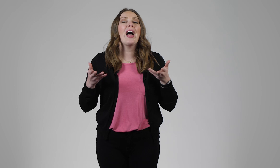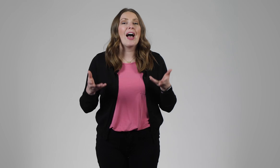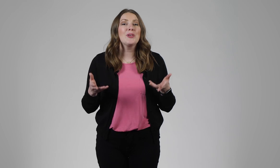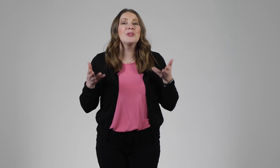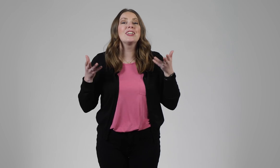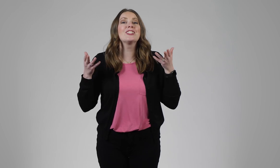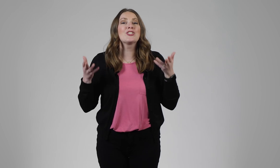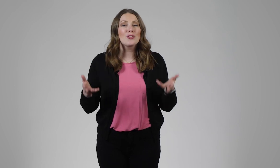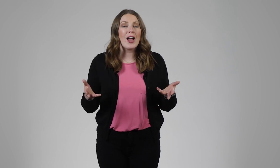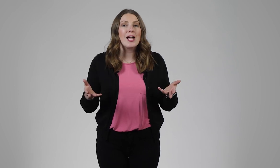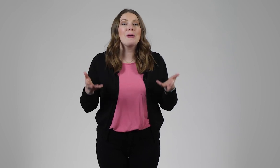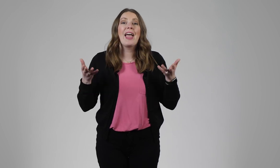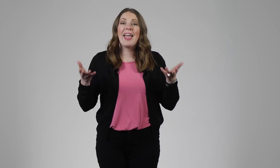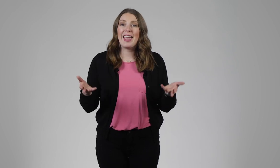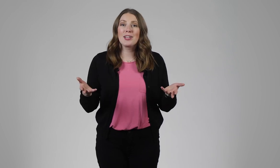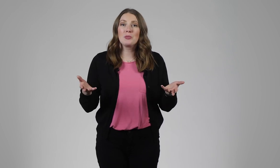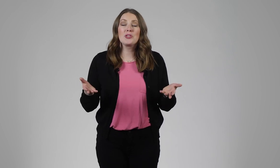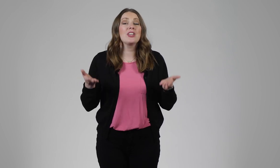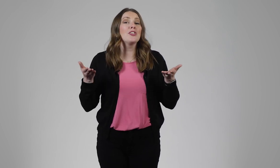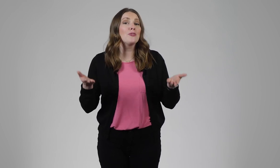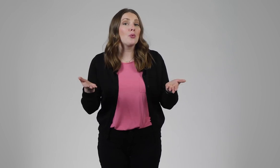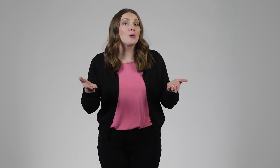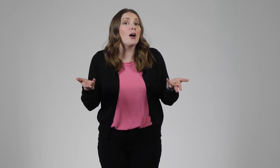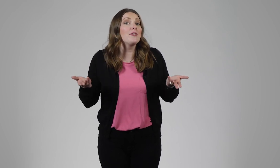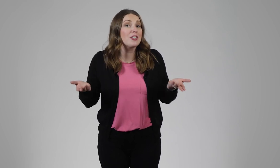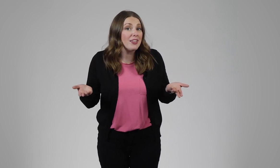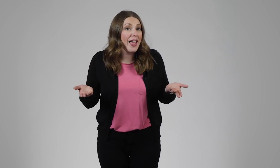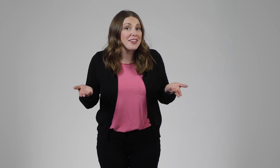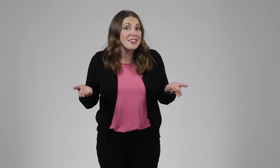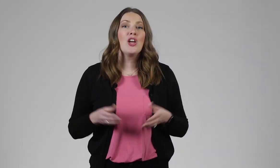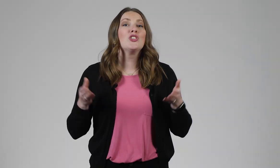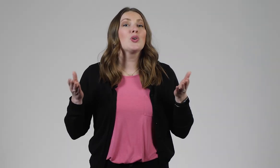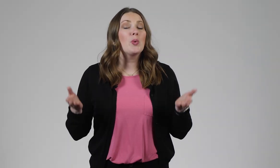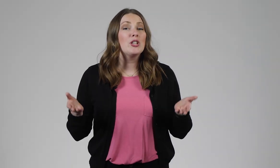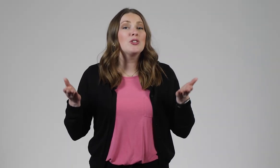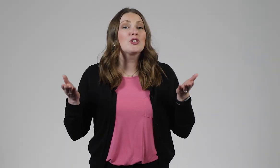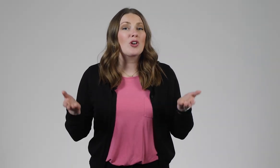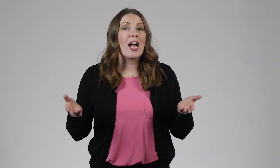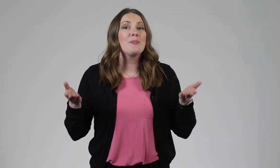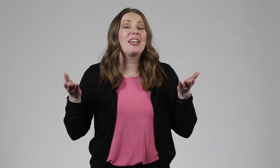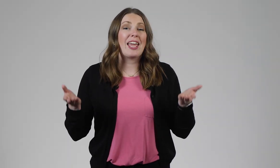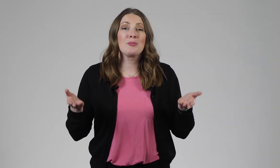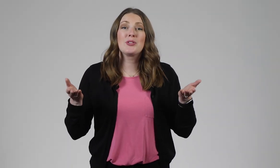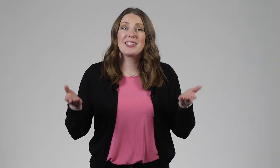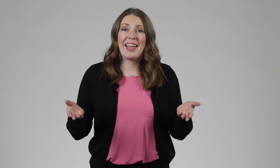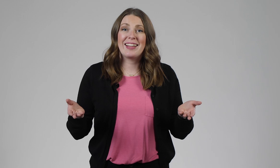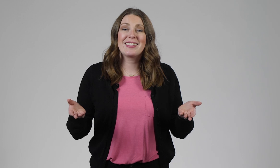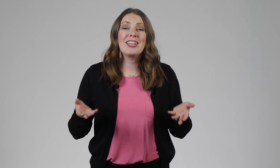how you can describe animals in the form of their legs. So when you describe an animal's legs in